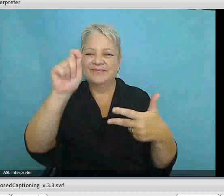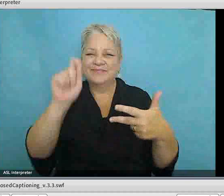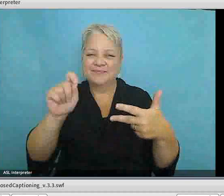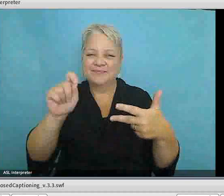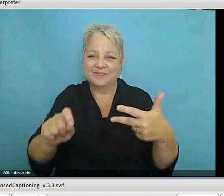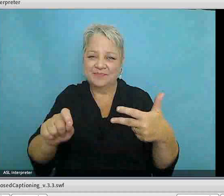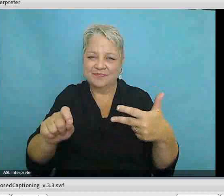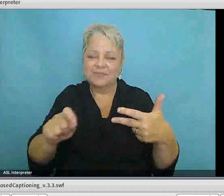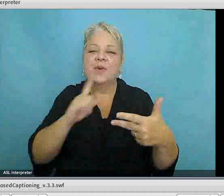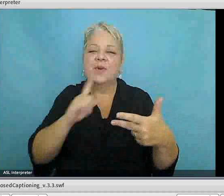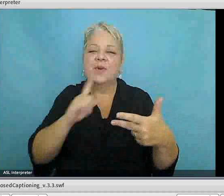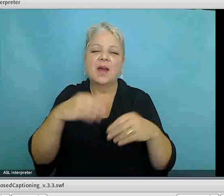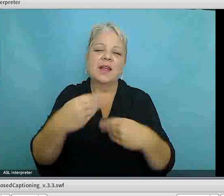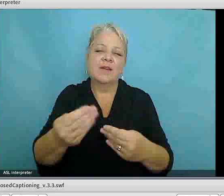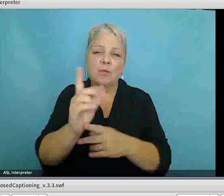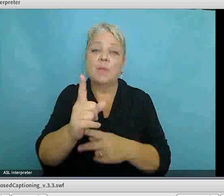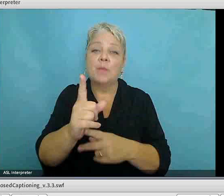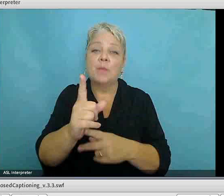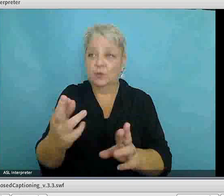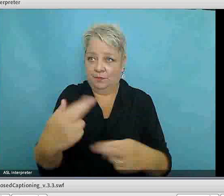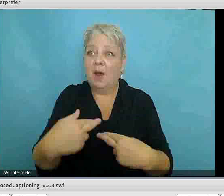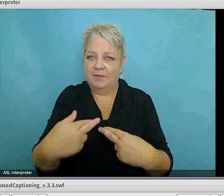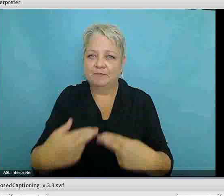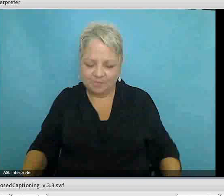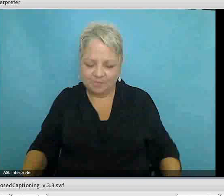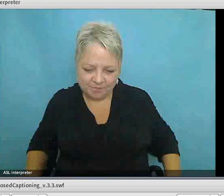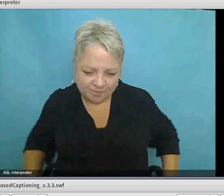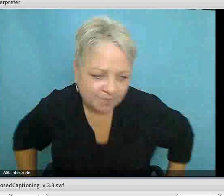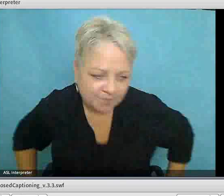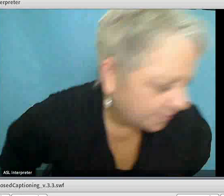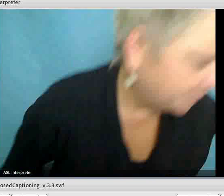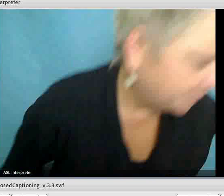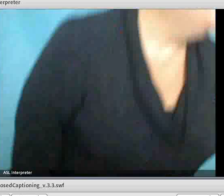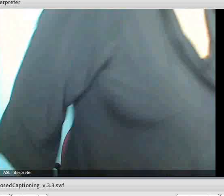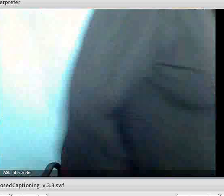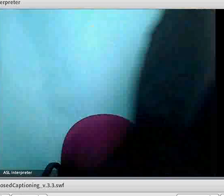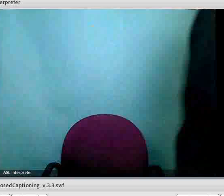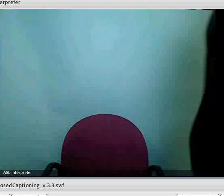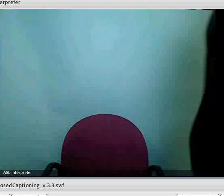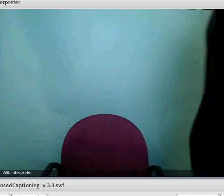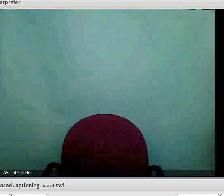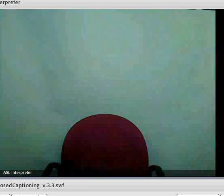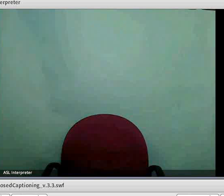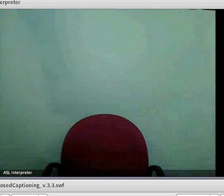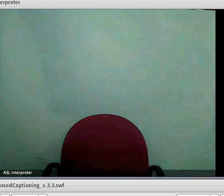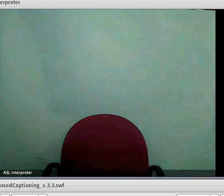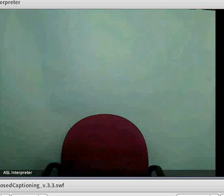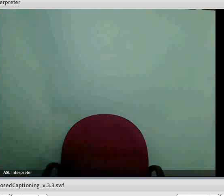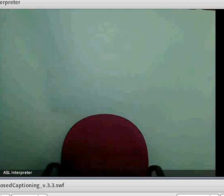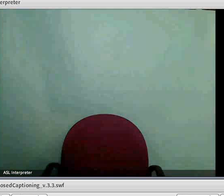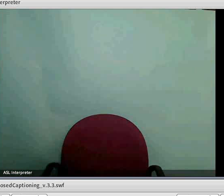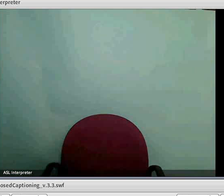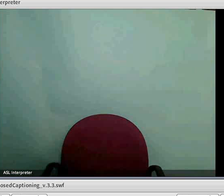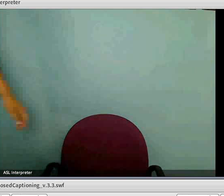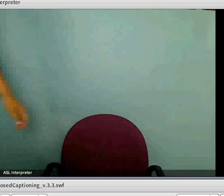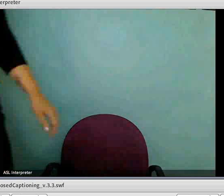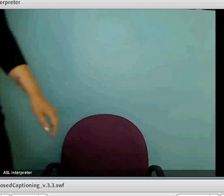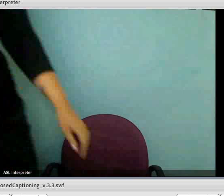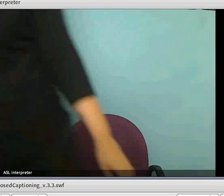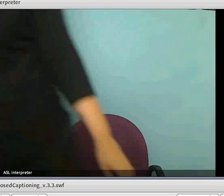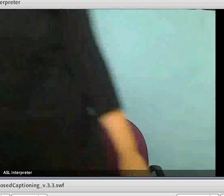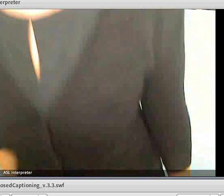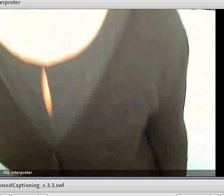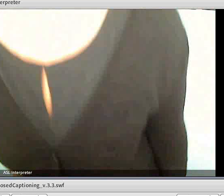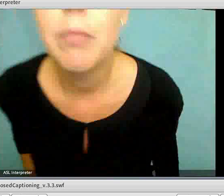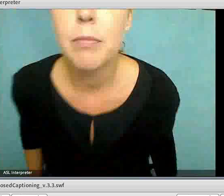It looks like we have about two-thirds at this point who have been involved in a person-centered